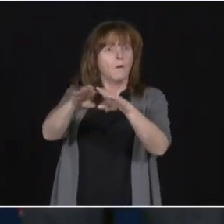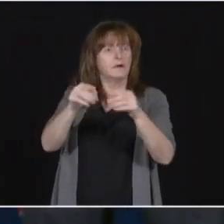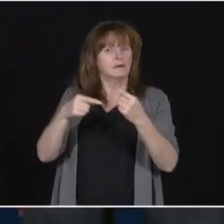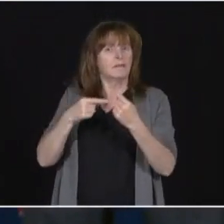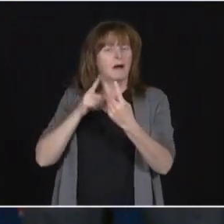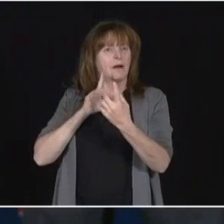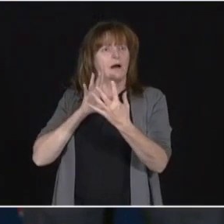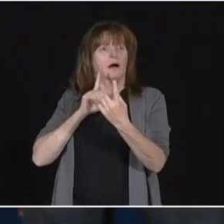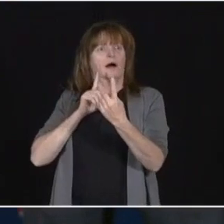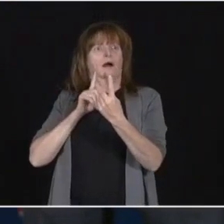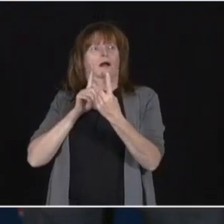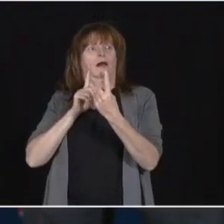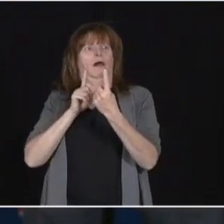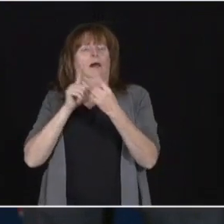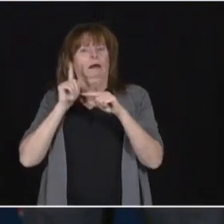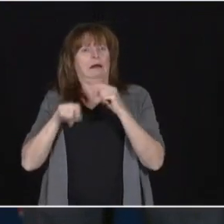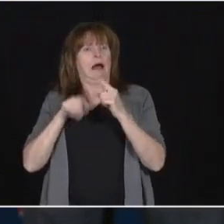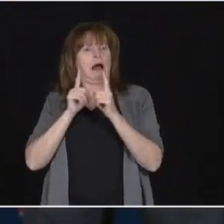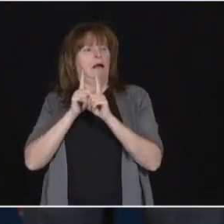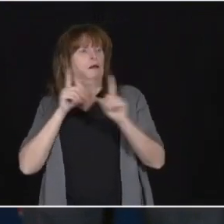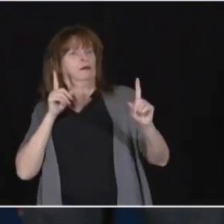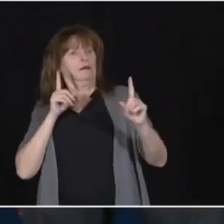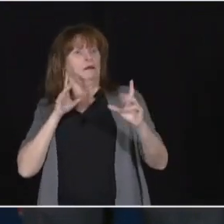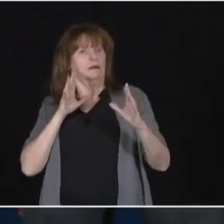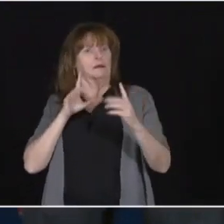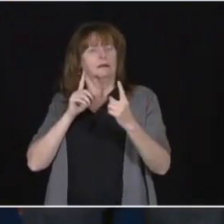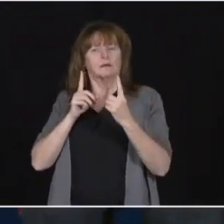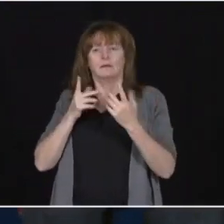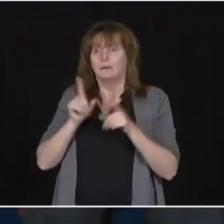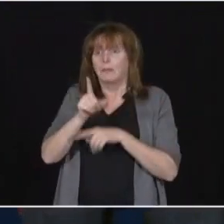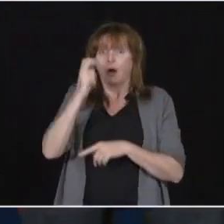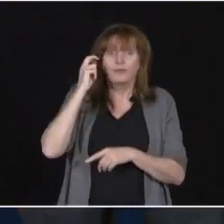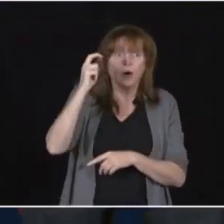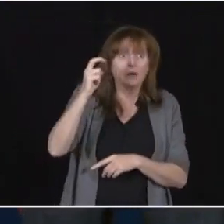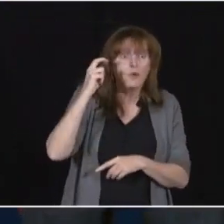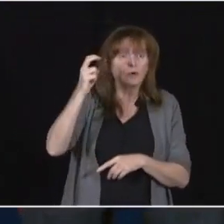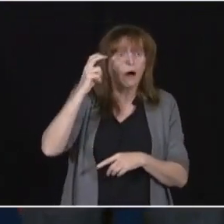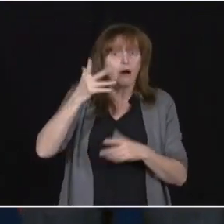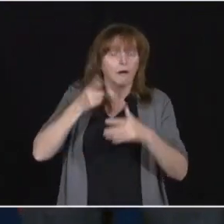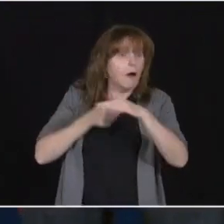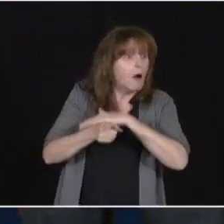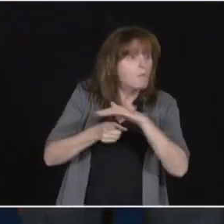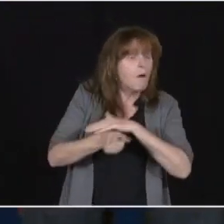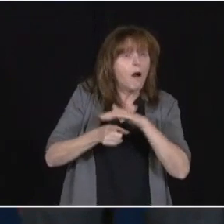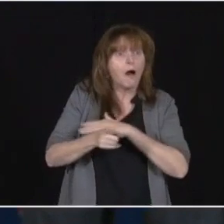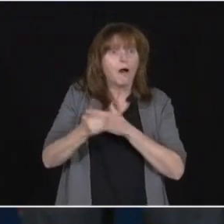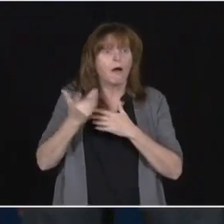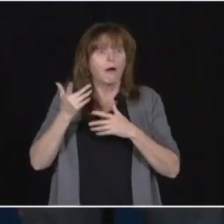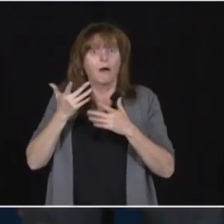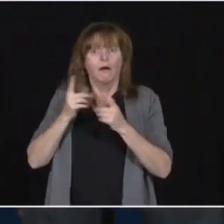may present practical challenges. That's why the chief Medical Officer of Health is now recommending that you use a face covering